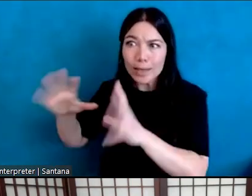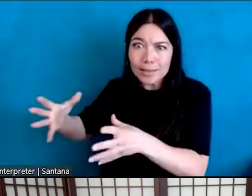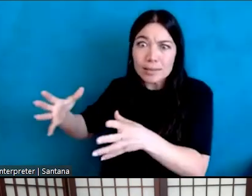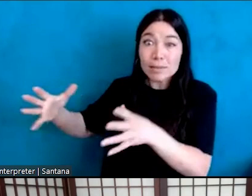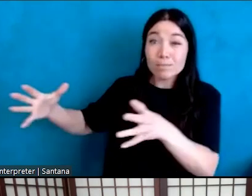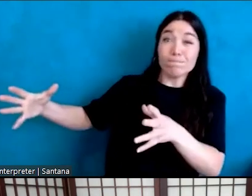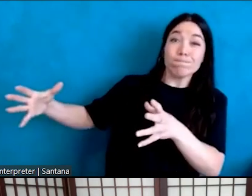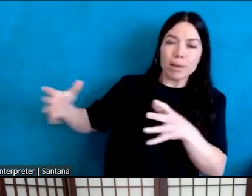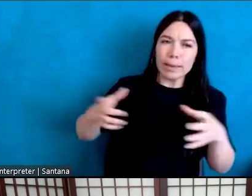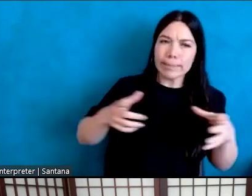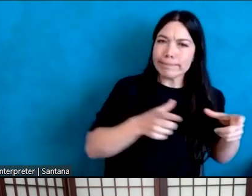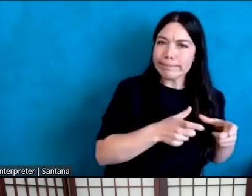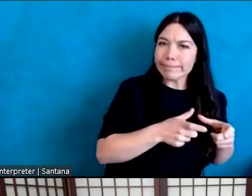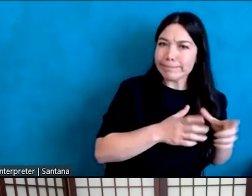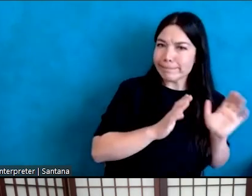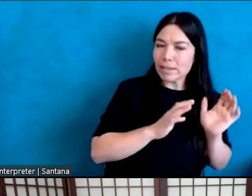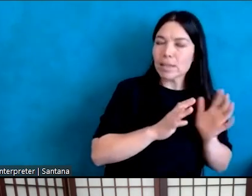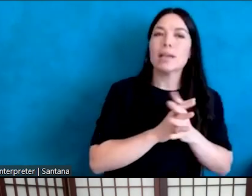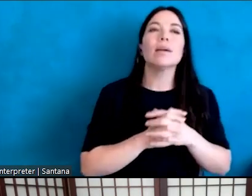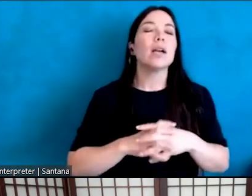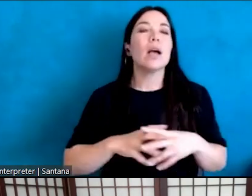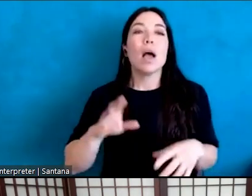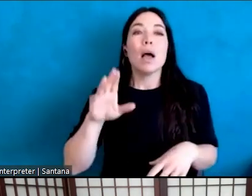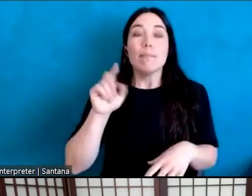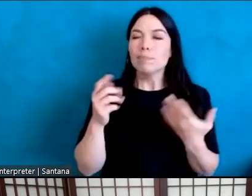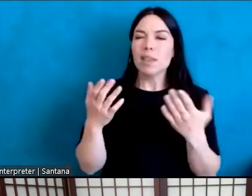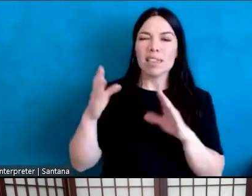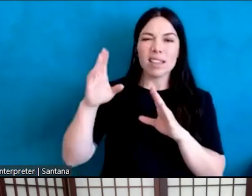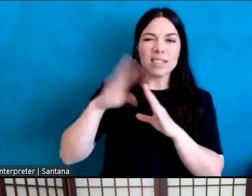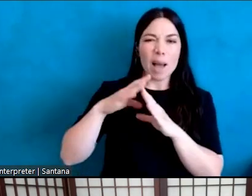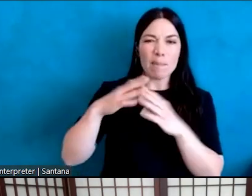I'll note here, if you look at the top of the slide, I use the term power structures in the title.